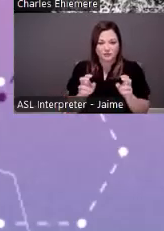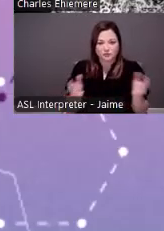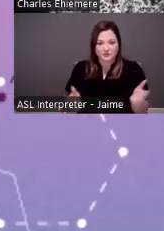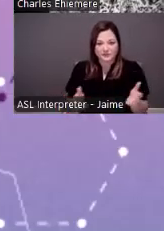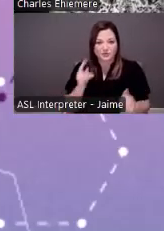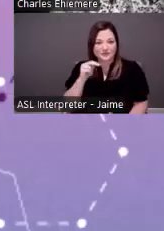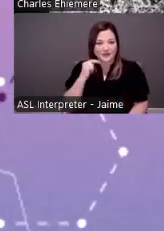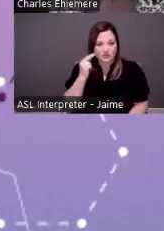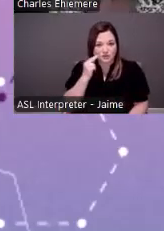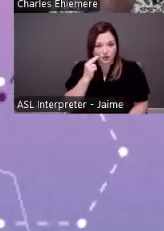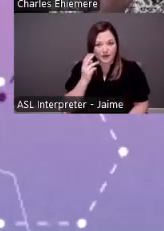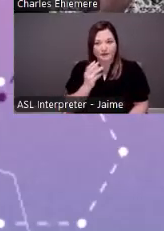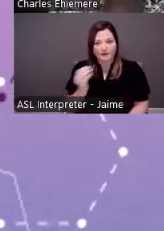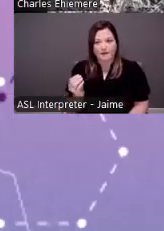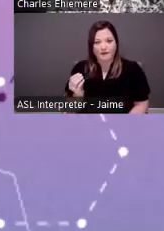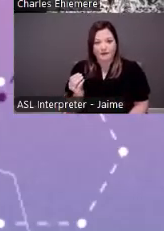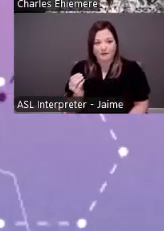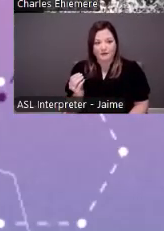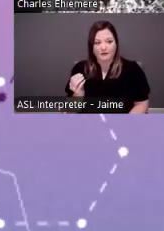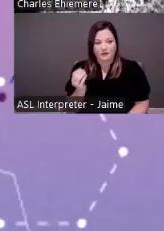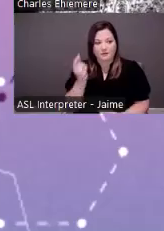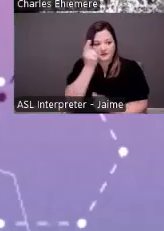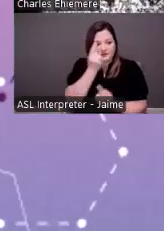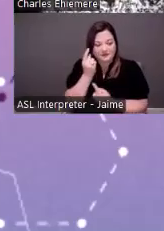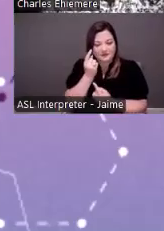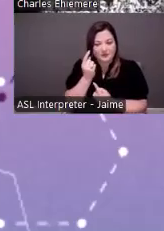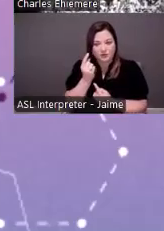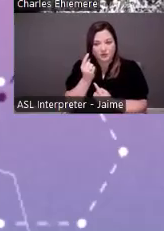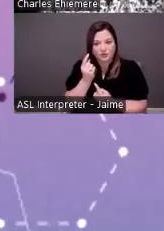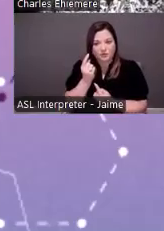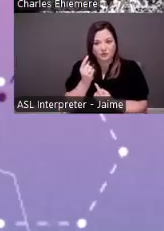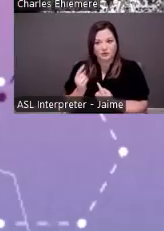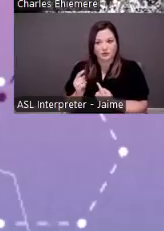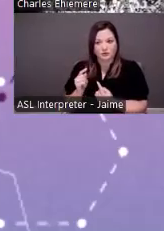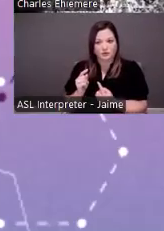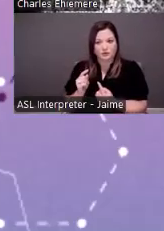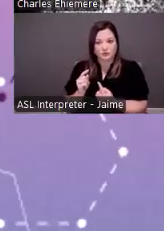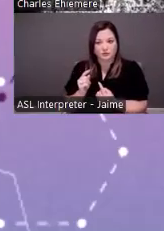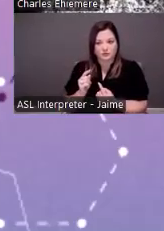that can also be adjoining to the other low and middle-income countries.